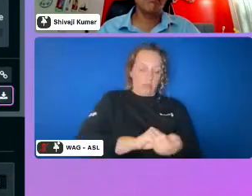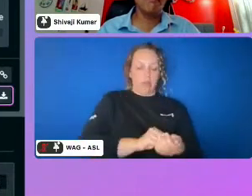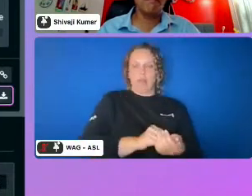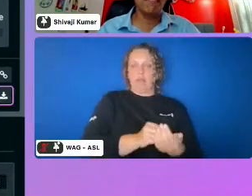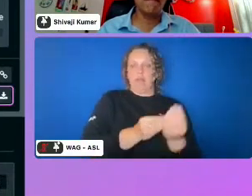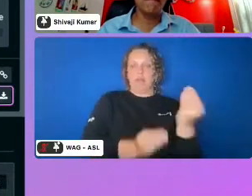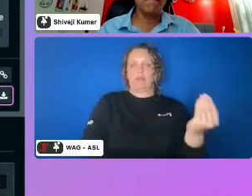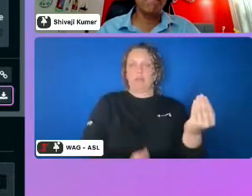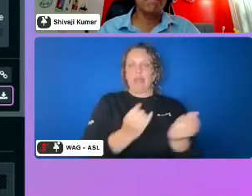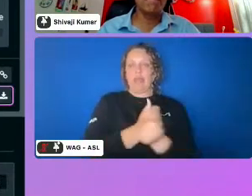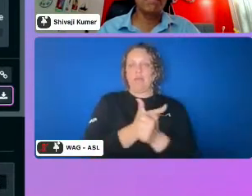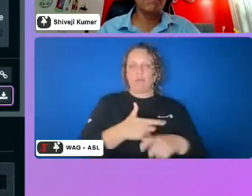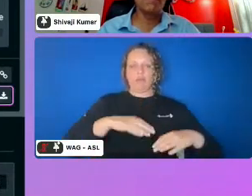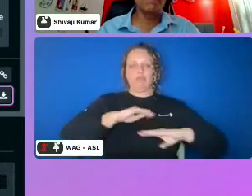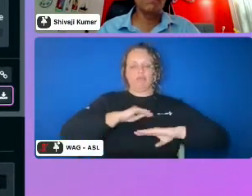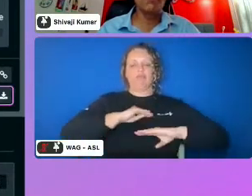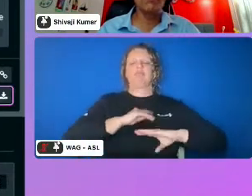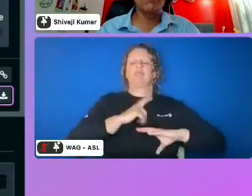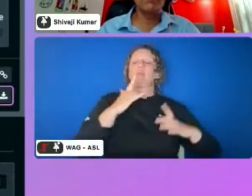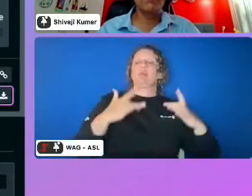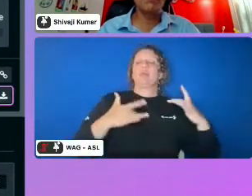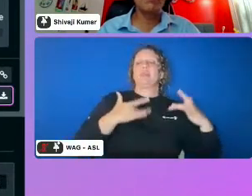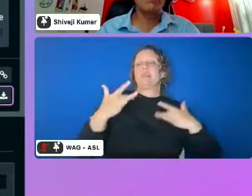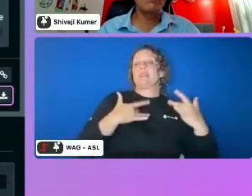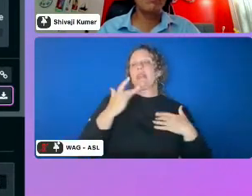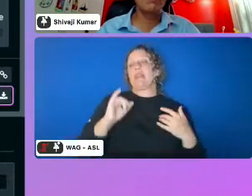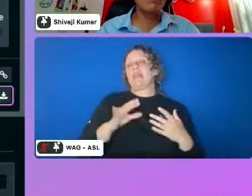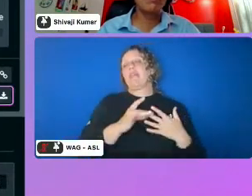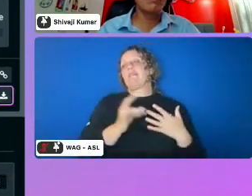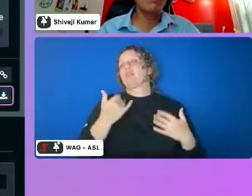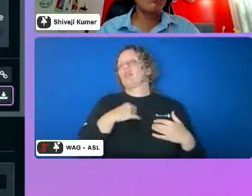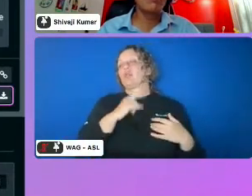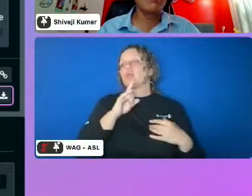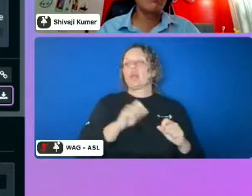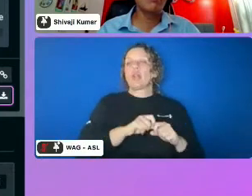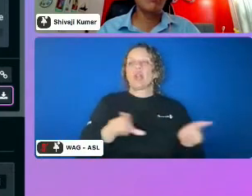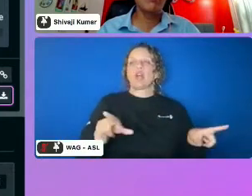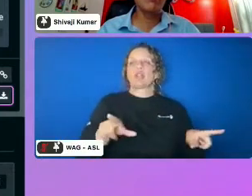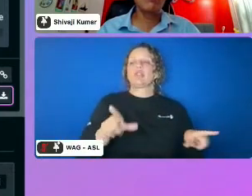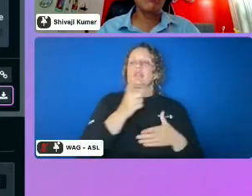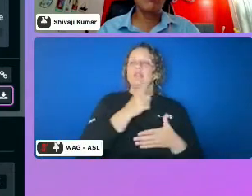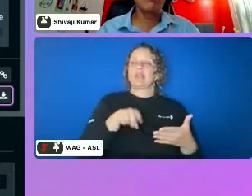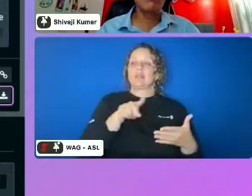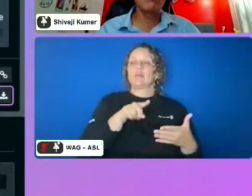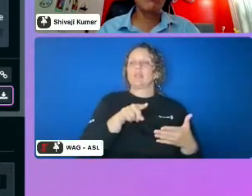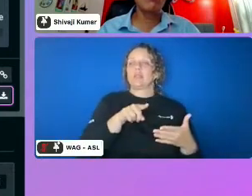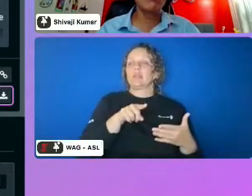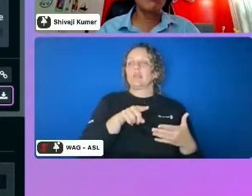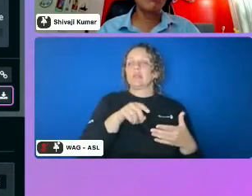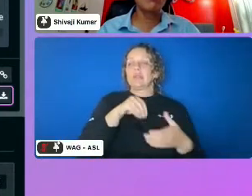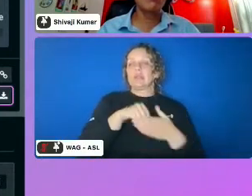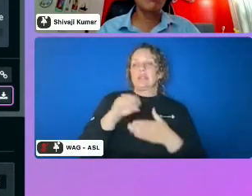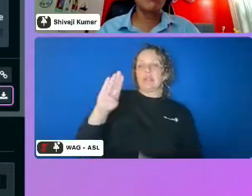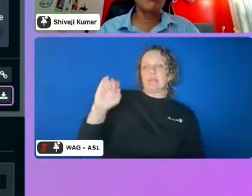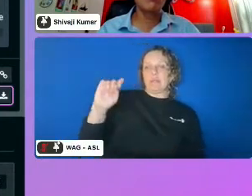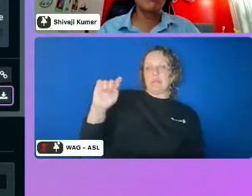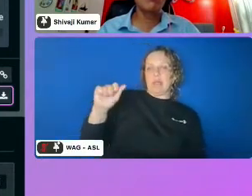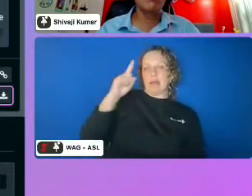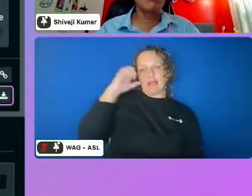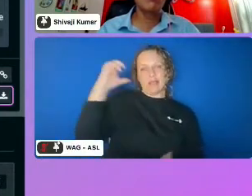So we're really excited. The feature like I said, is gonna be launched next week. It's in beta because it's brand new and experimental,